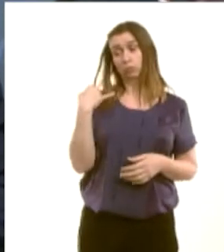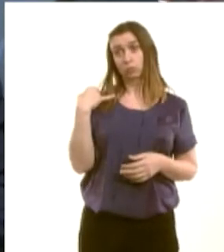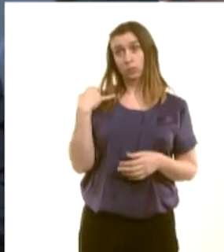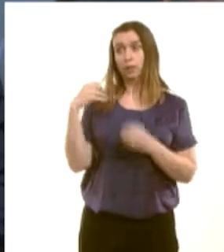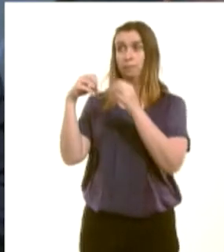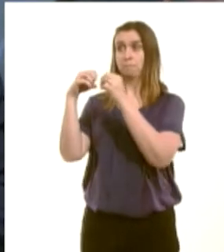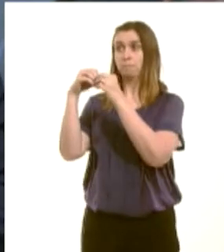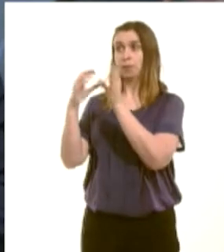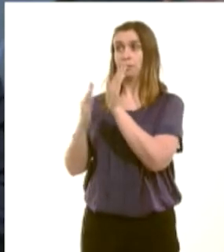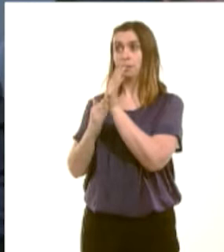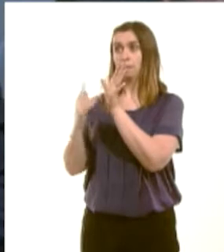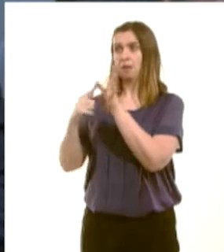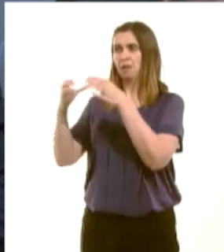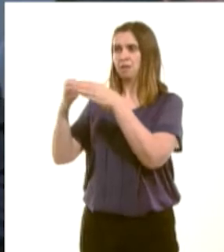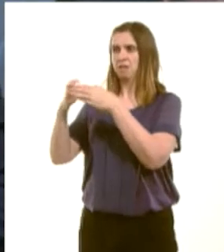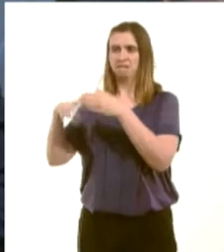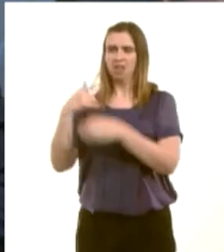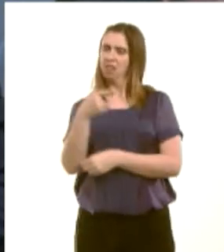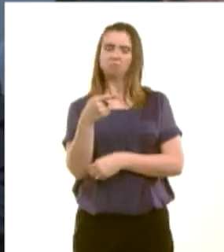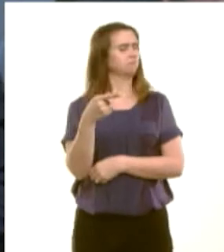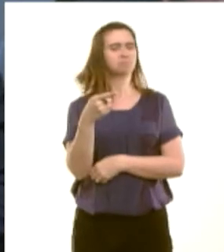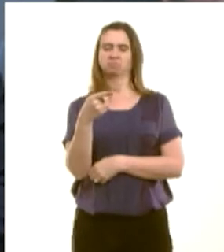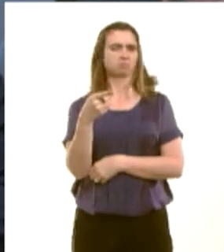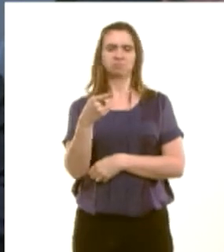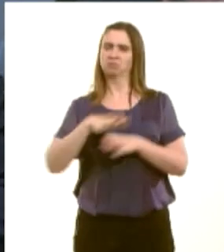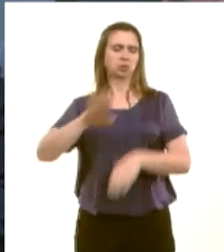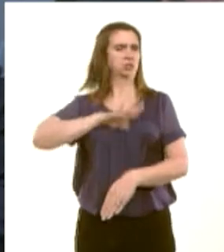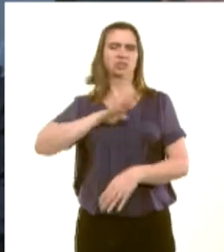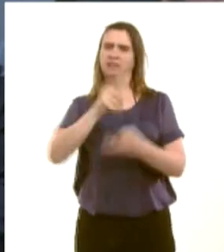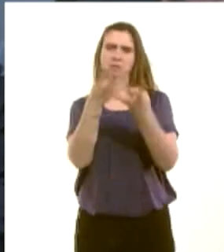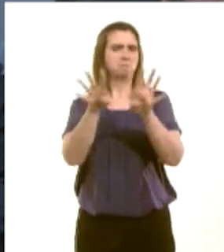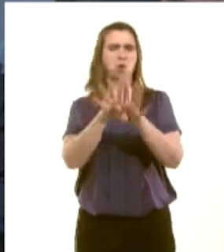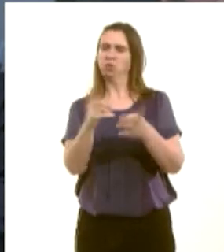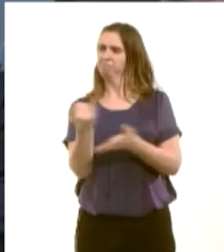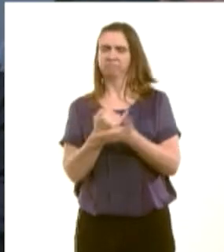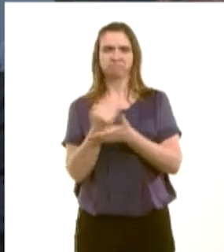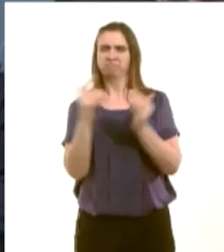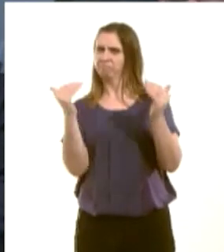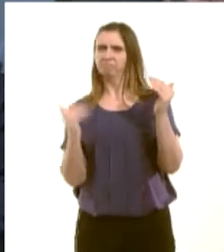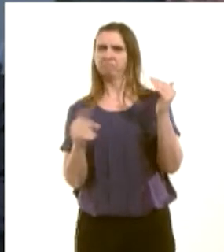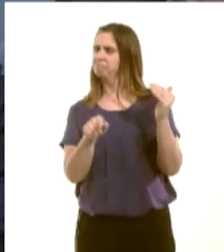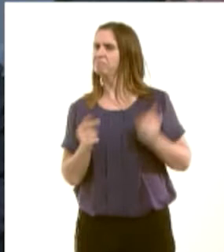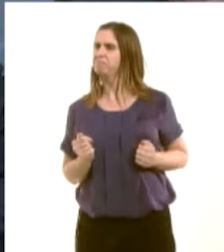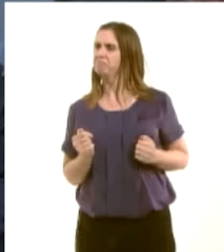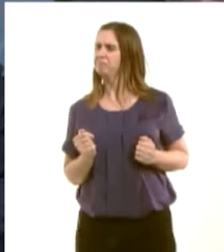a vote of no confidence in the board. How can patients and the general public have confidence